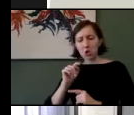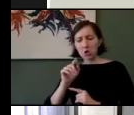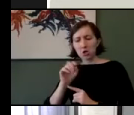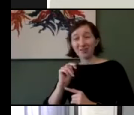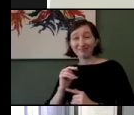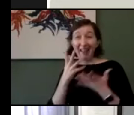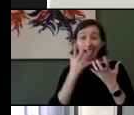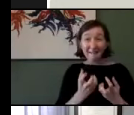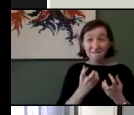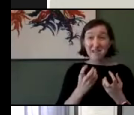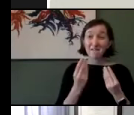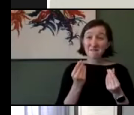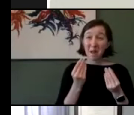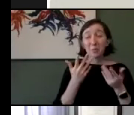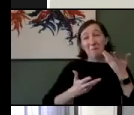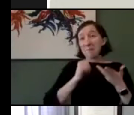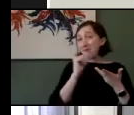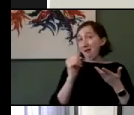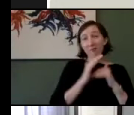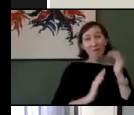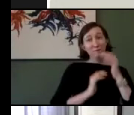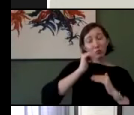Local or online quilt shops are good sources.